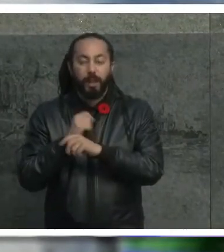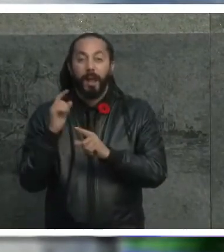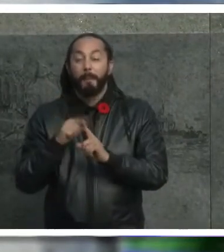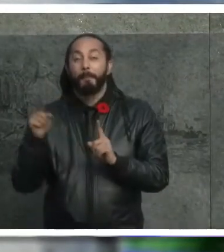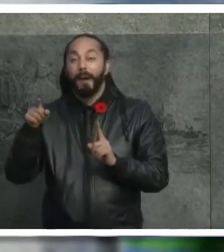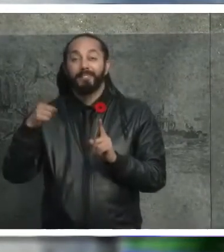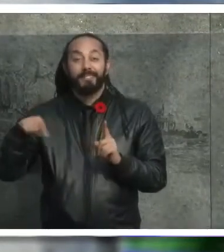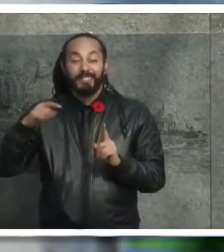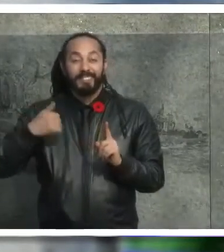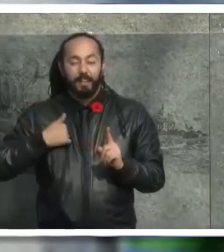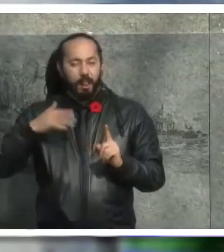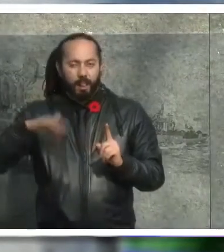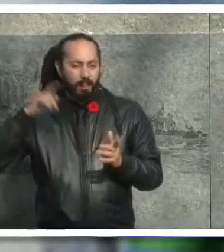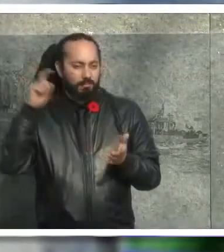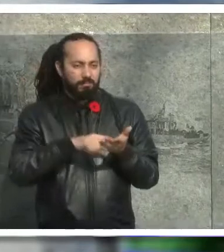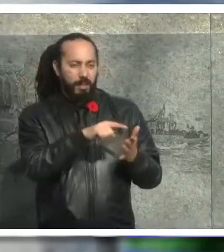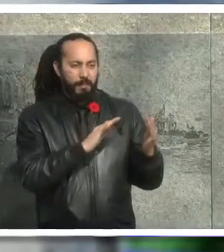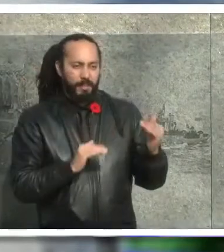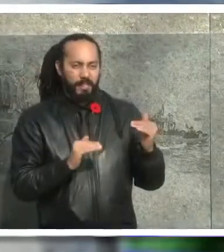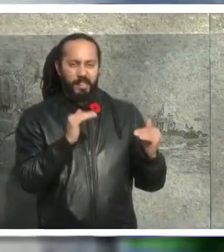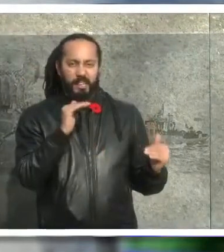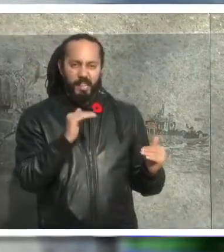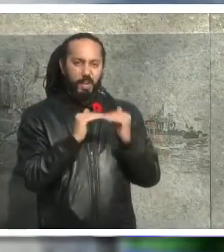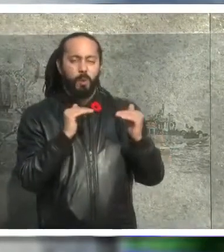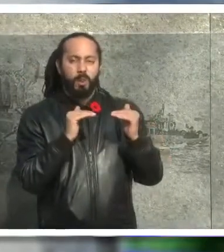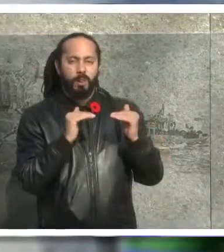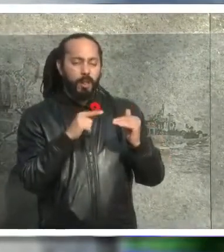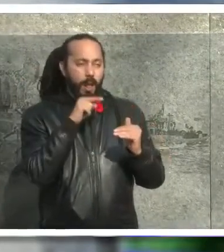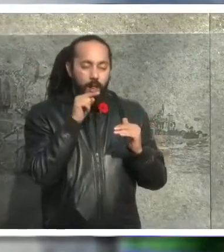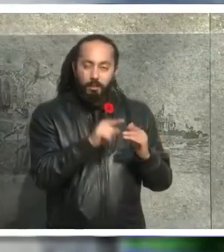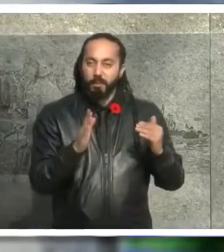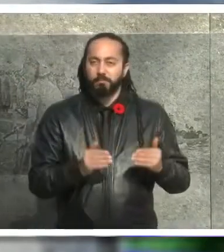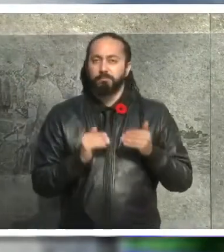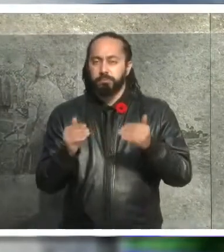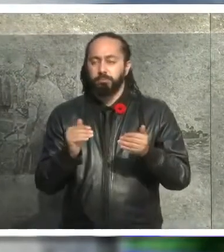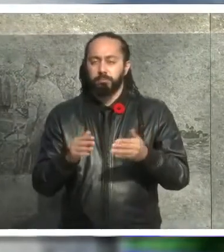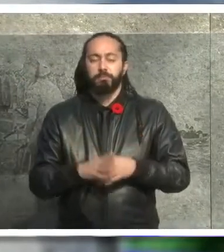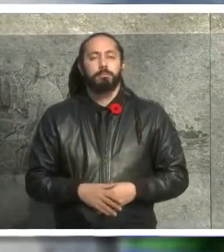that at the time did not even consider them equals. I want to thank the hunters